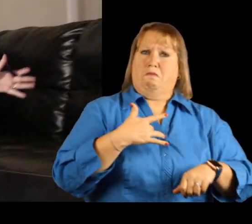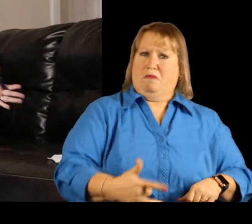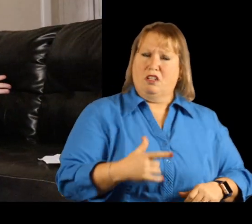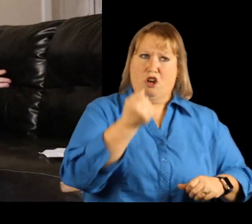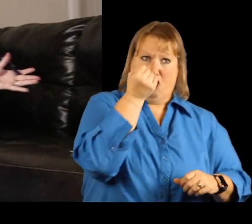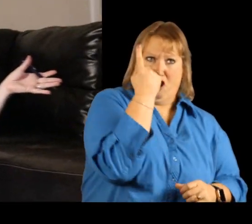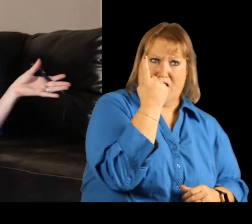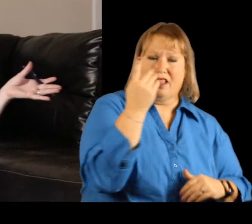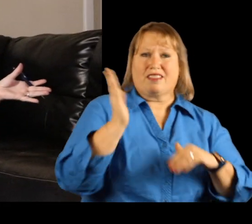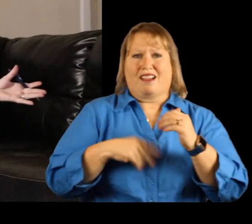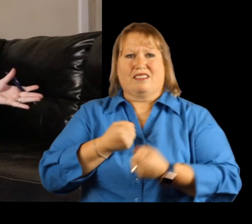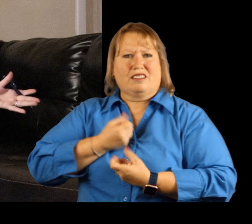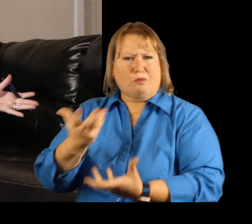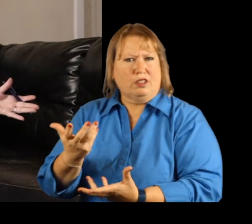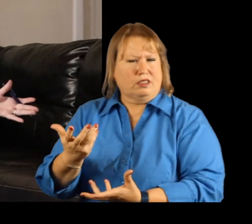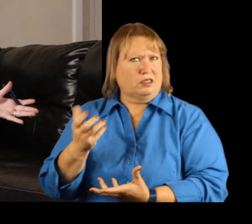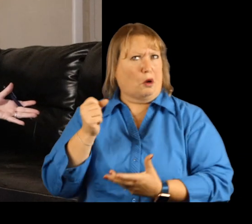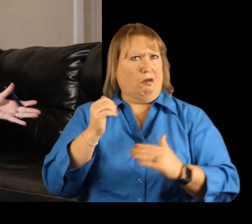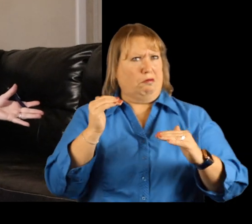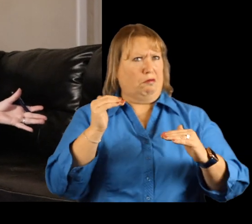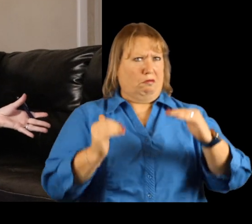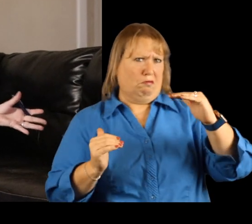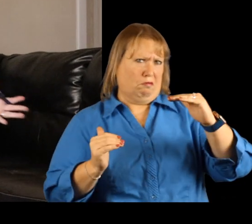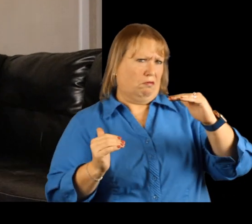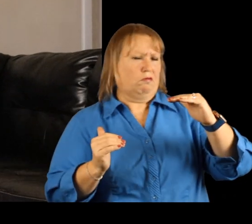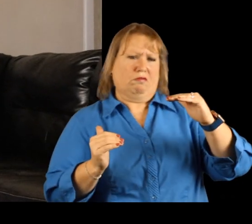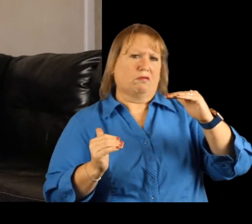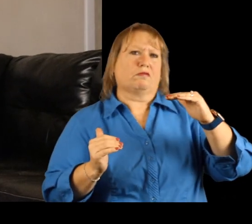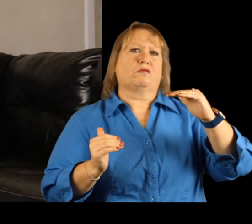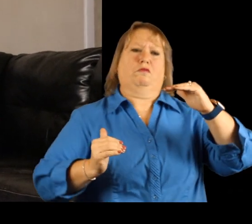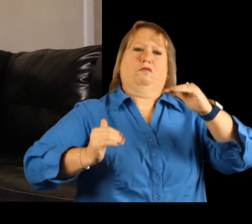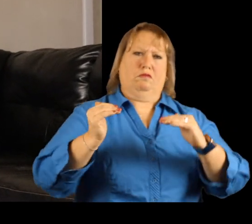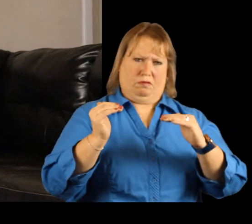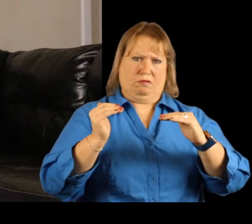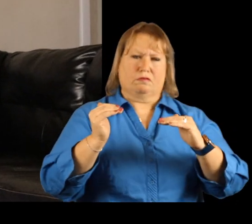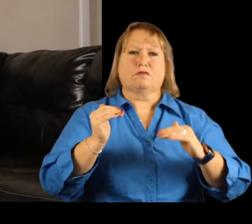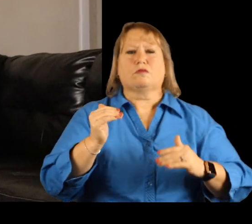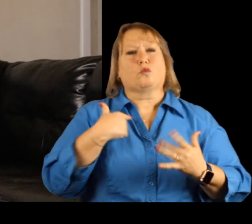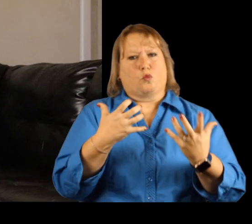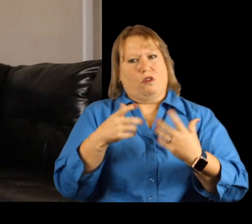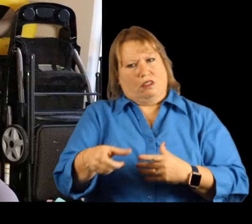more so than they're able to express it. So we want to work with him understanding what he's hearing.